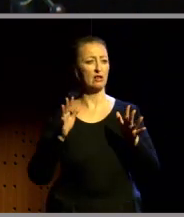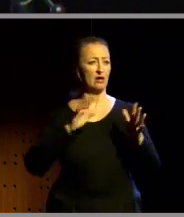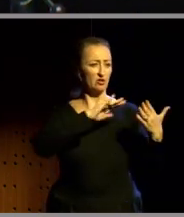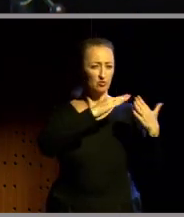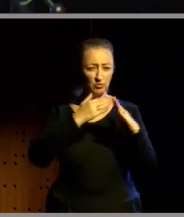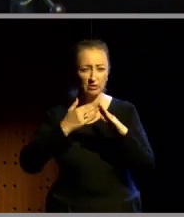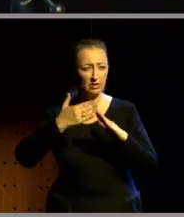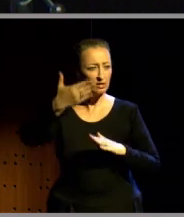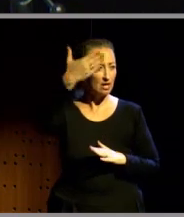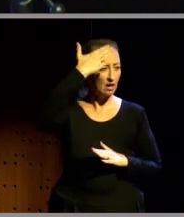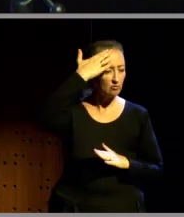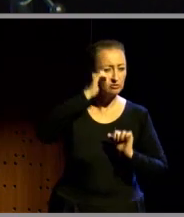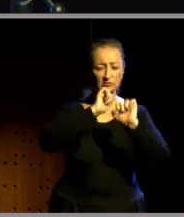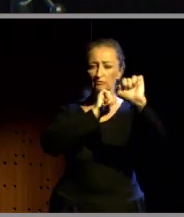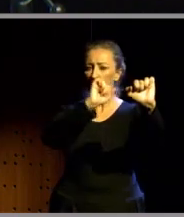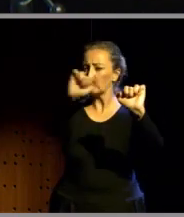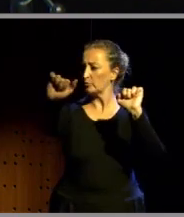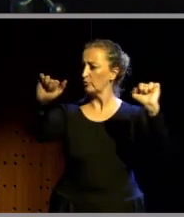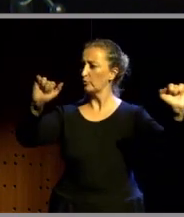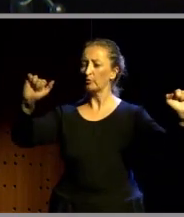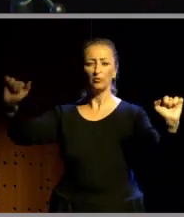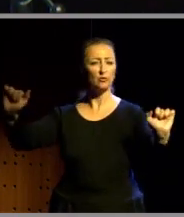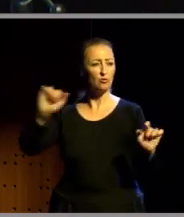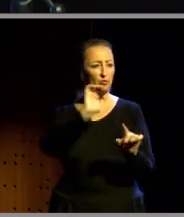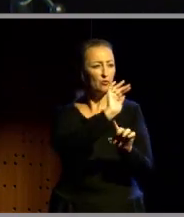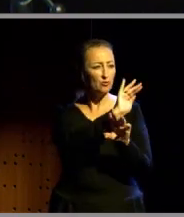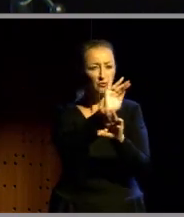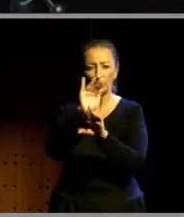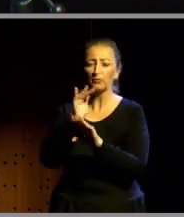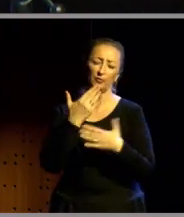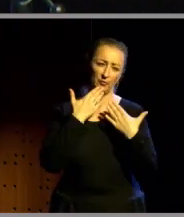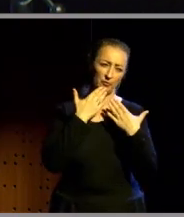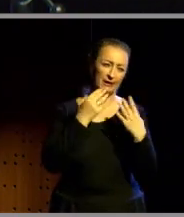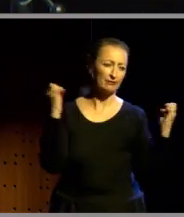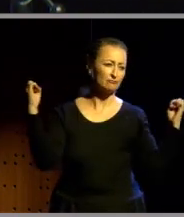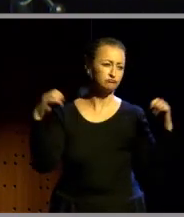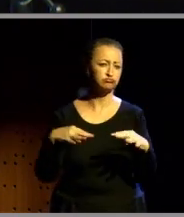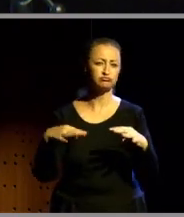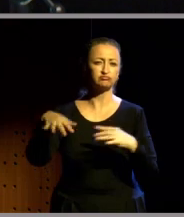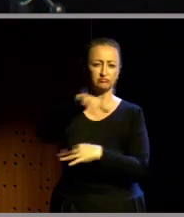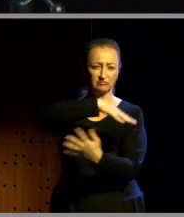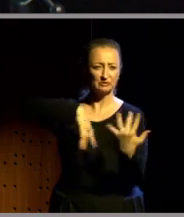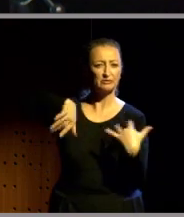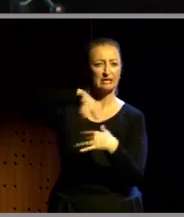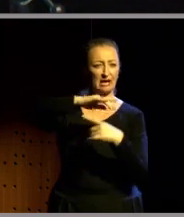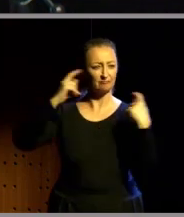that you have come from. We are so glad that you are here with us to acknowledge and celebrate